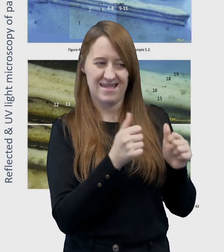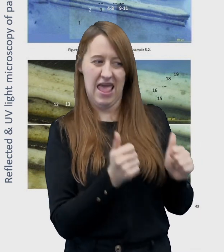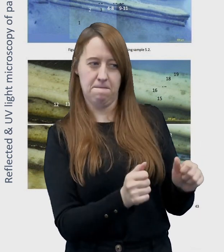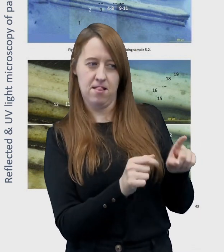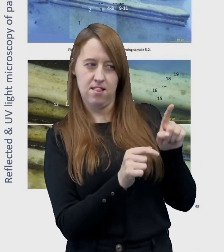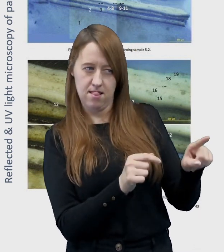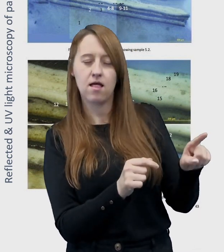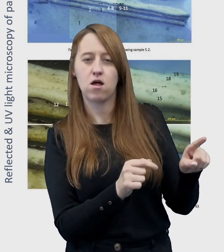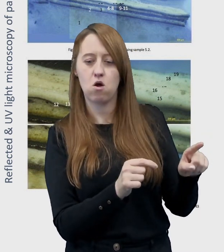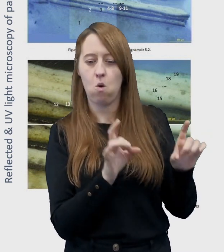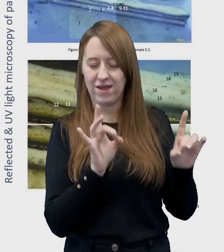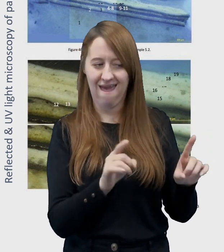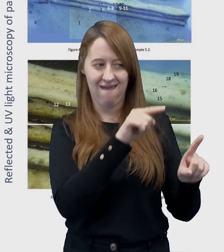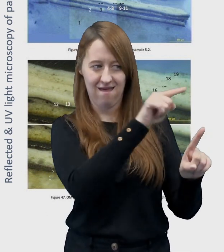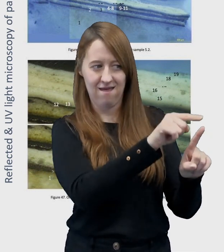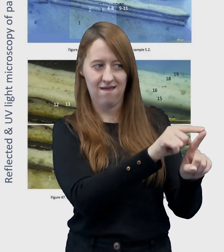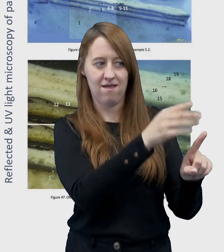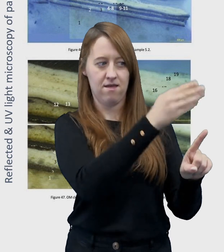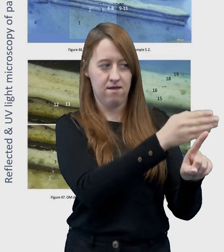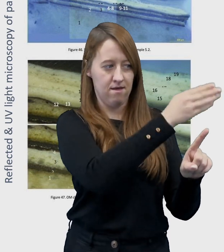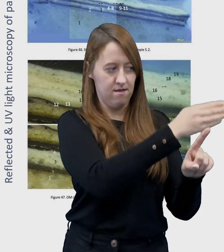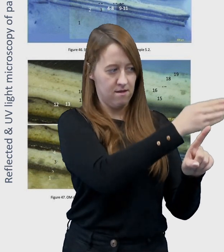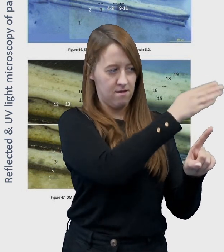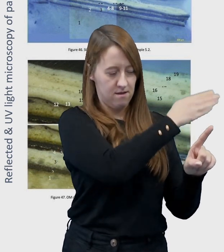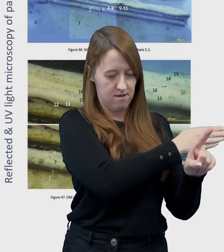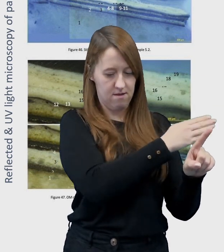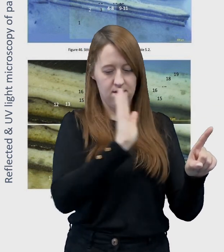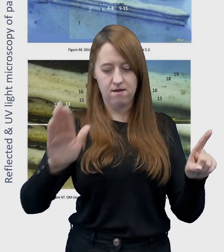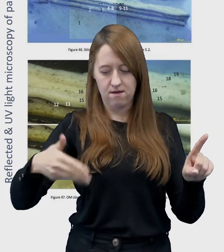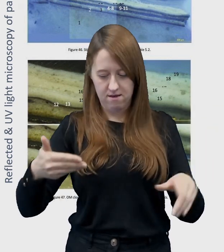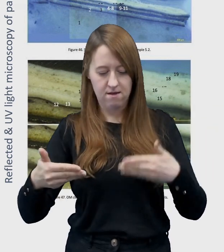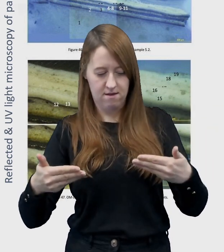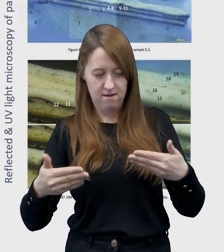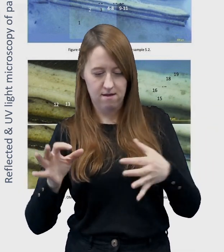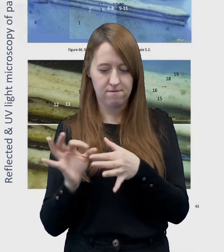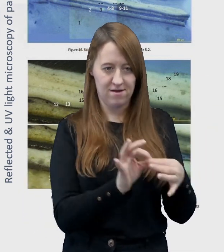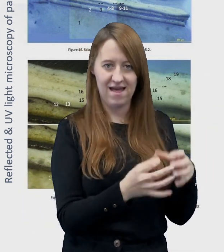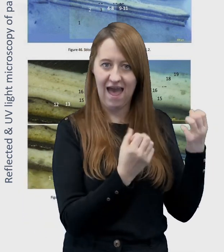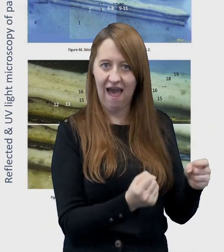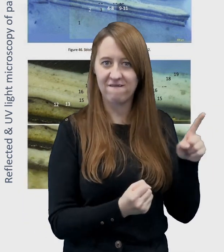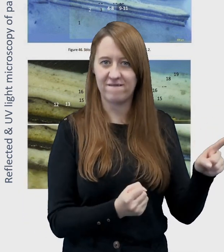what we'd found and been able to create a story for this cast and where it had been.